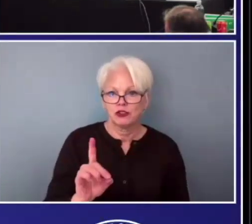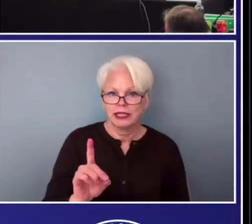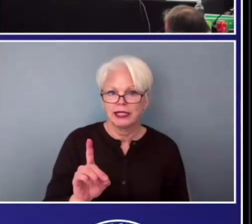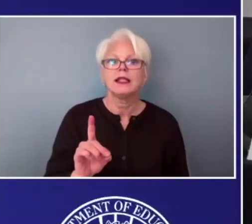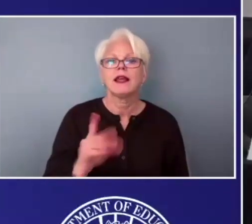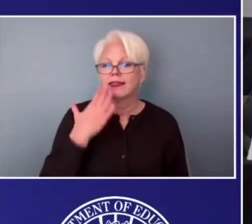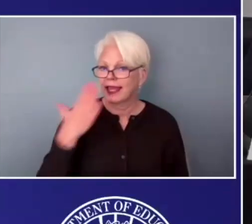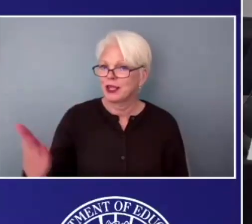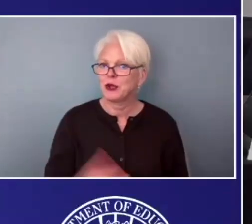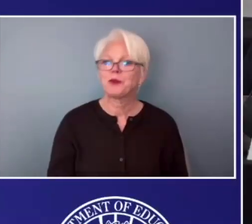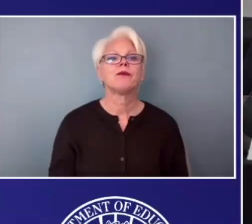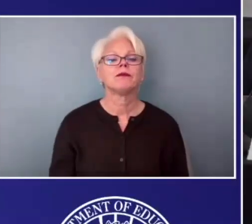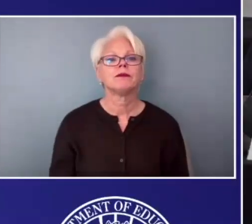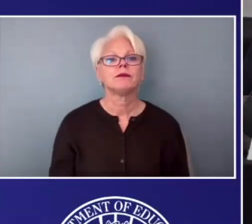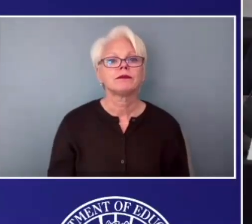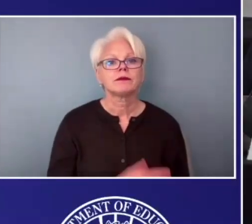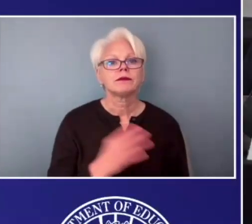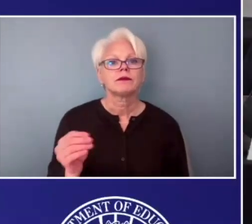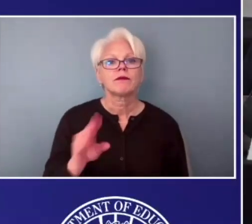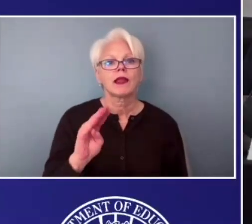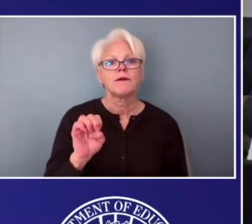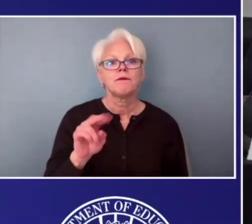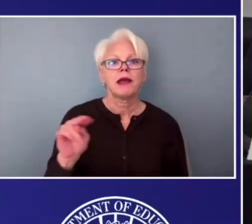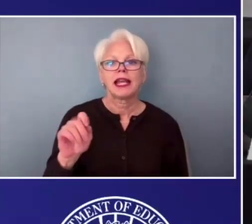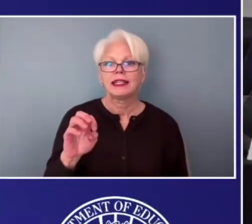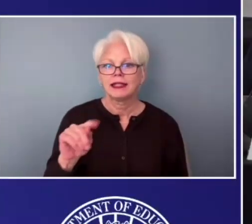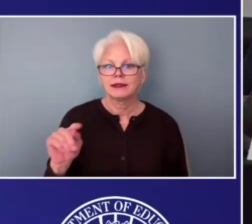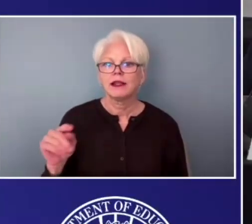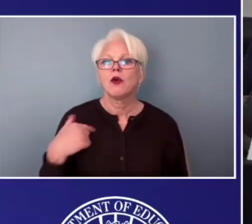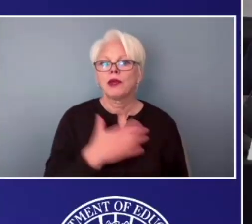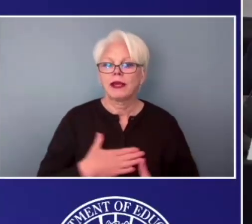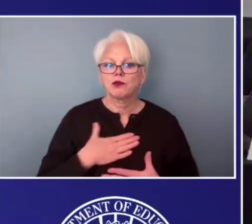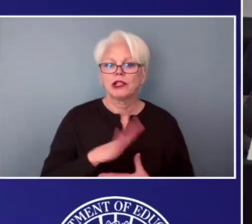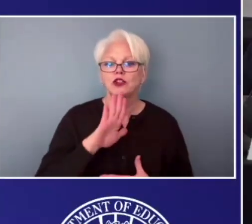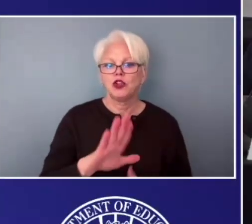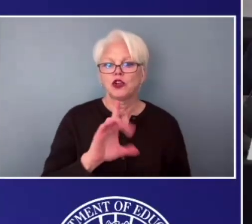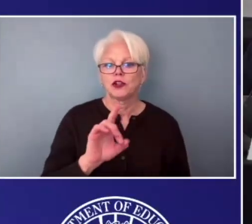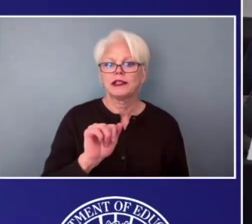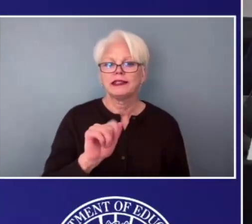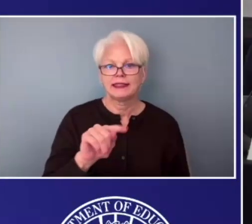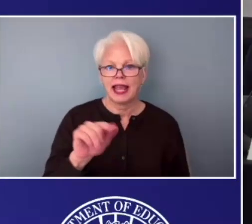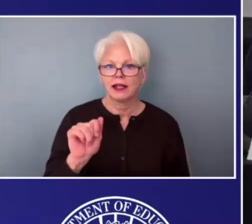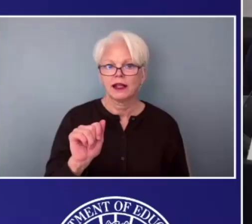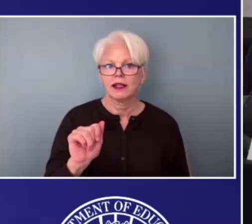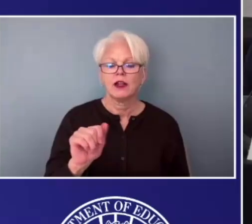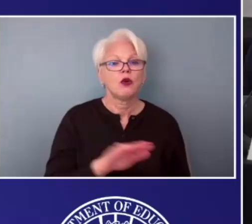Thank you. And, Bennett, we appreciate your data. And we do not believe there was any kind of